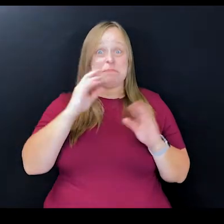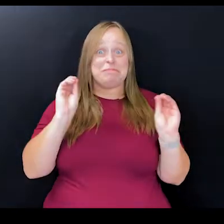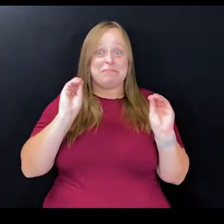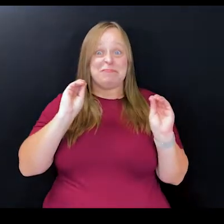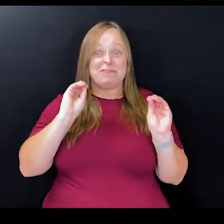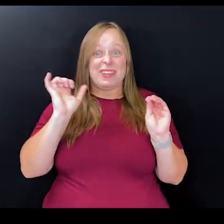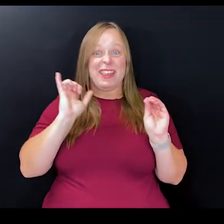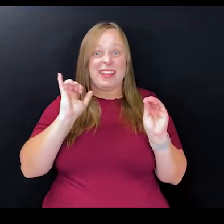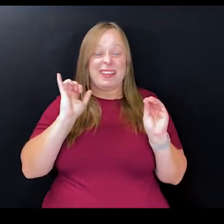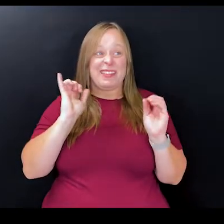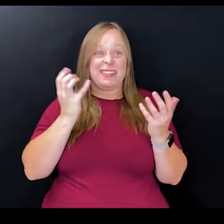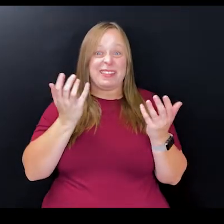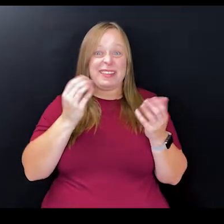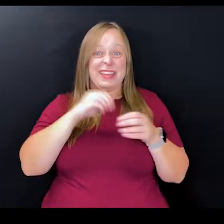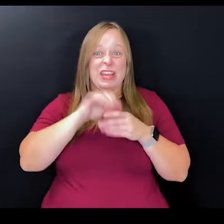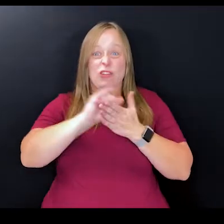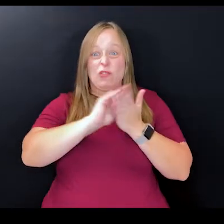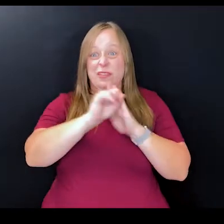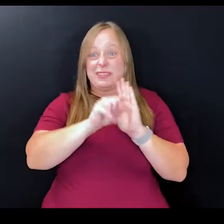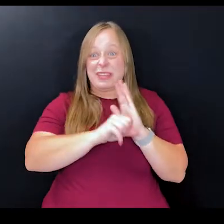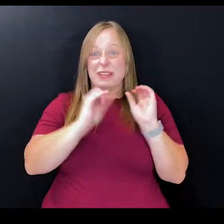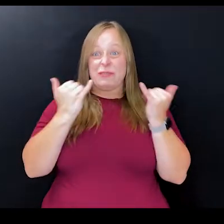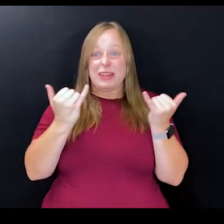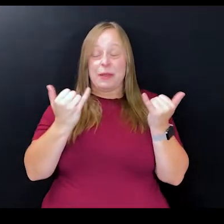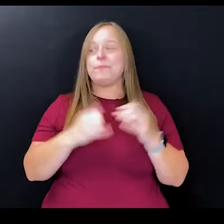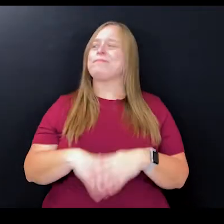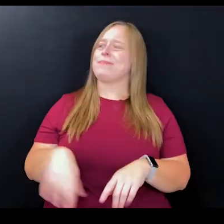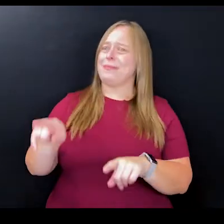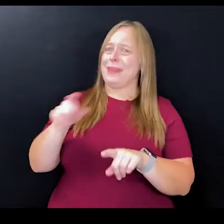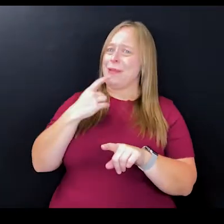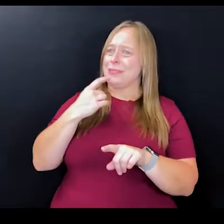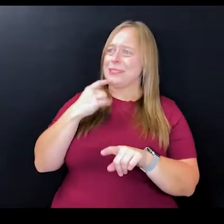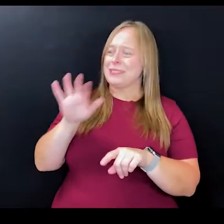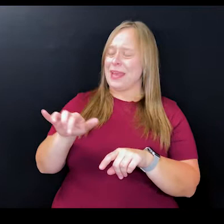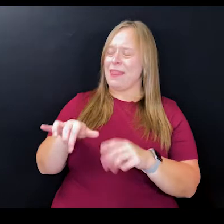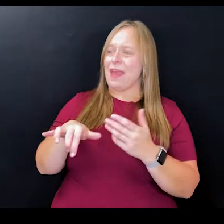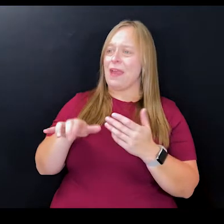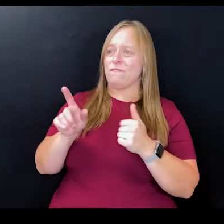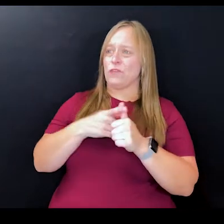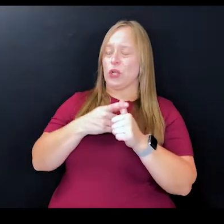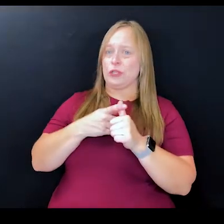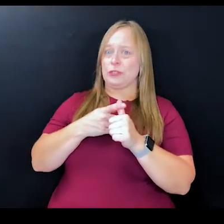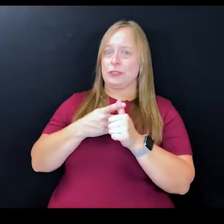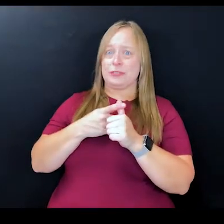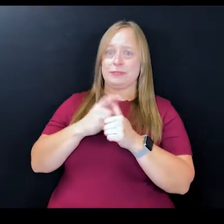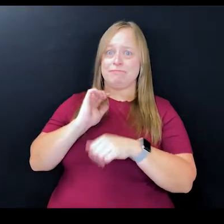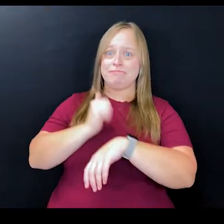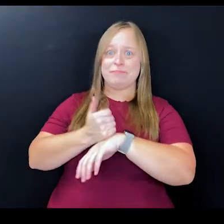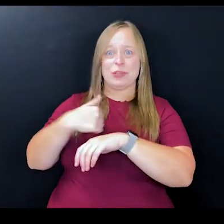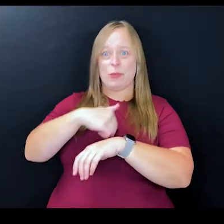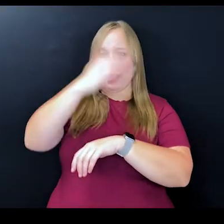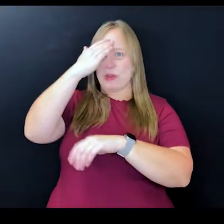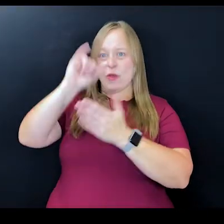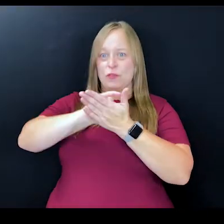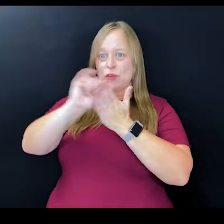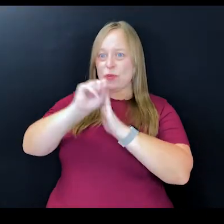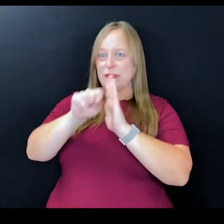anything like it out there in New York State. I was just going to say that. This is the first of its kind that we know of in New York State,